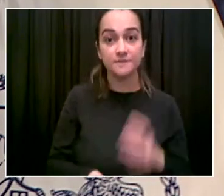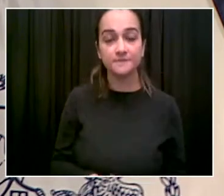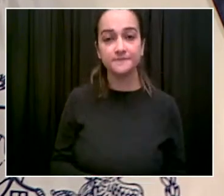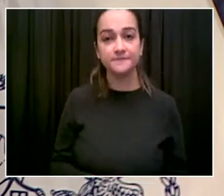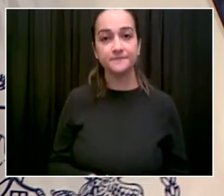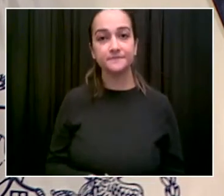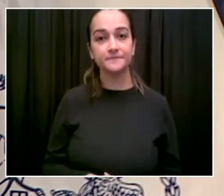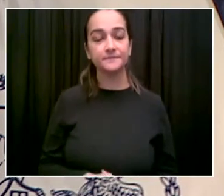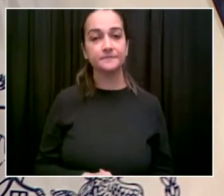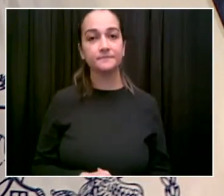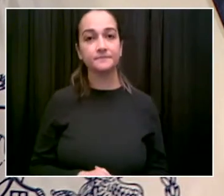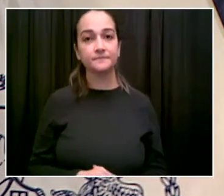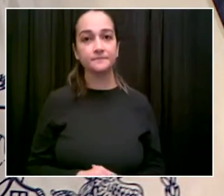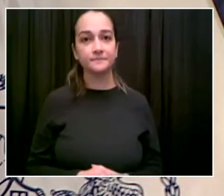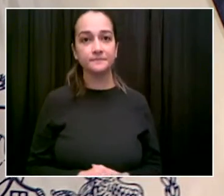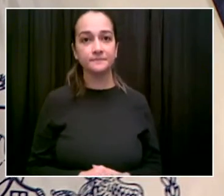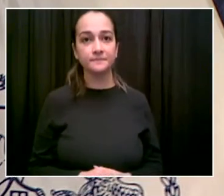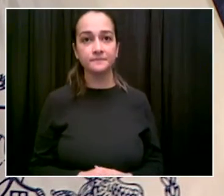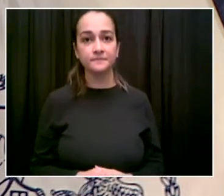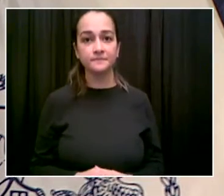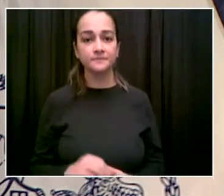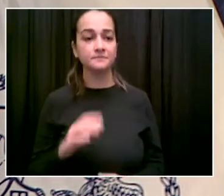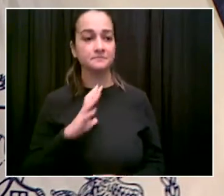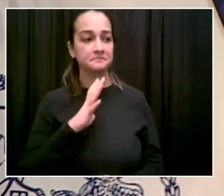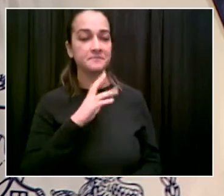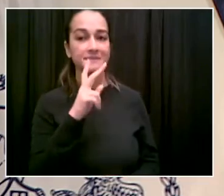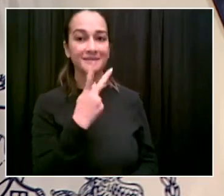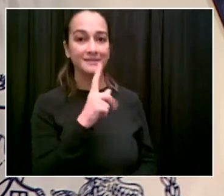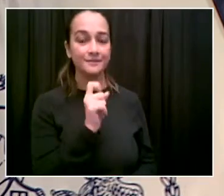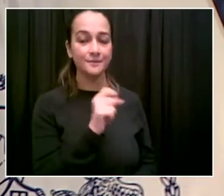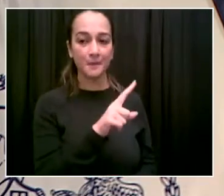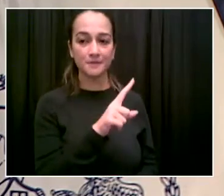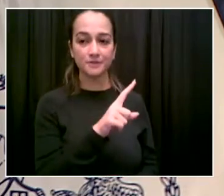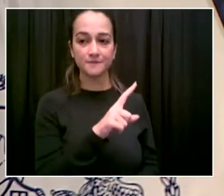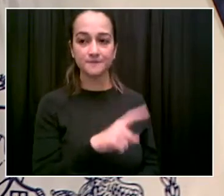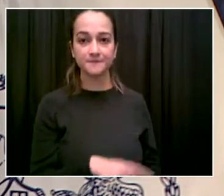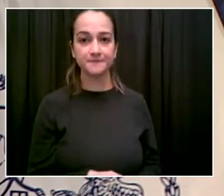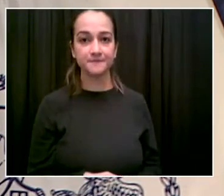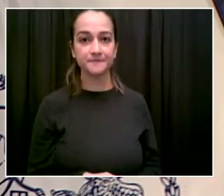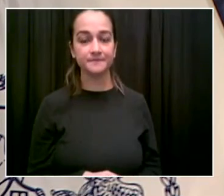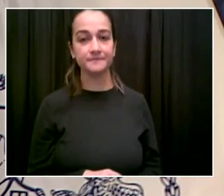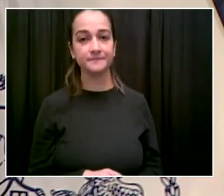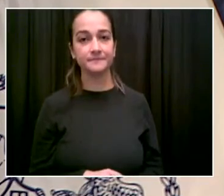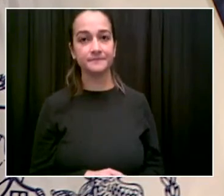CONSUEEQNC ESTO CHANGE THAT. GO AHEAD.